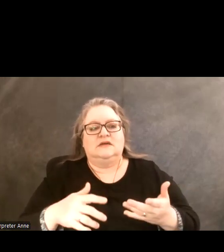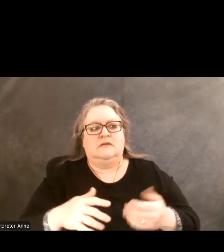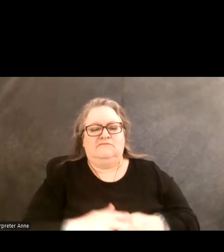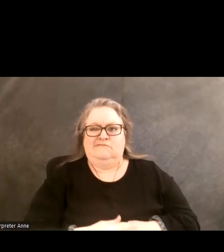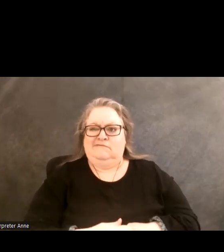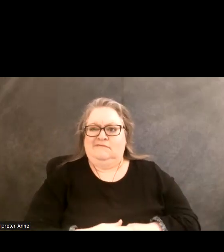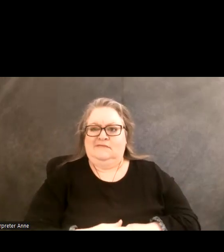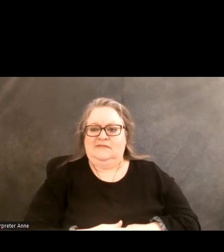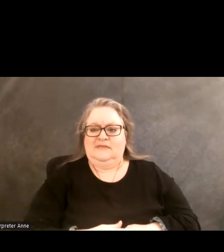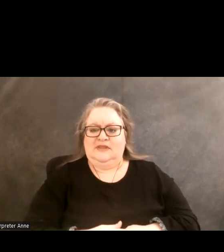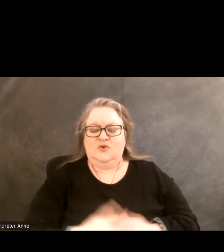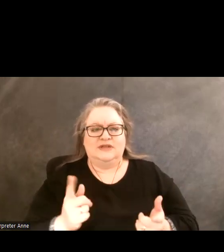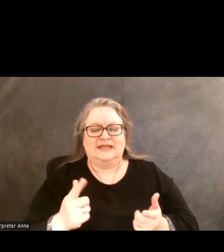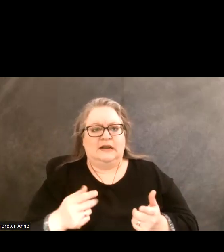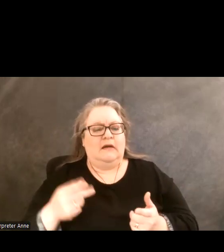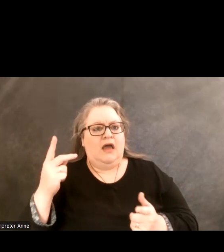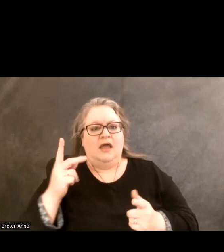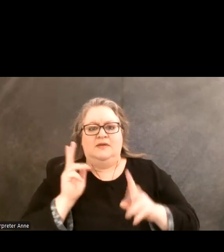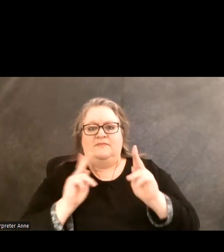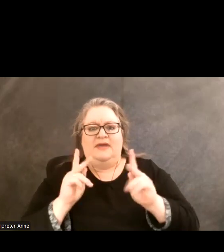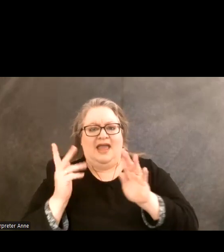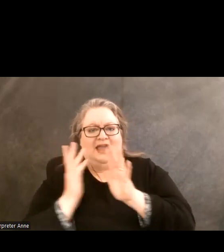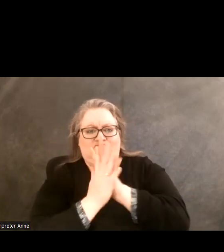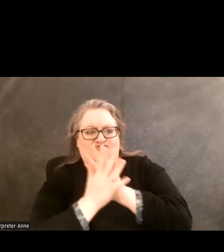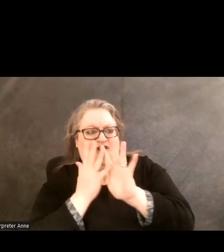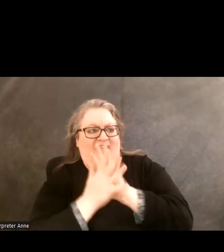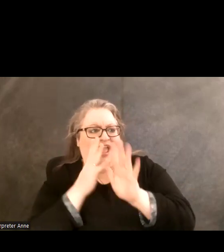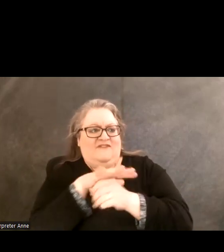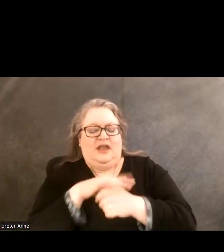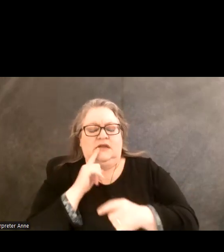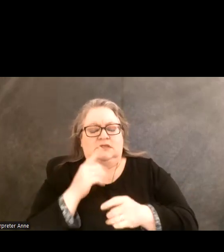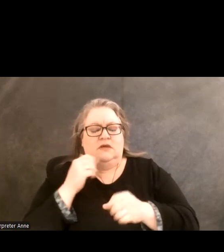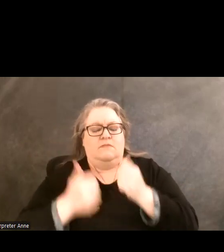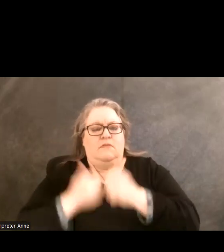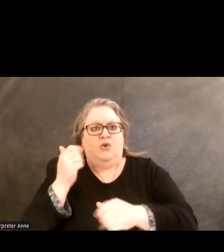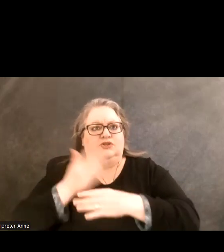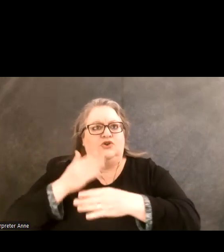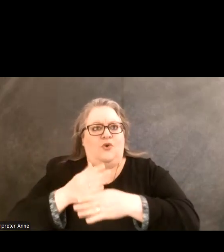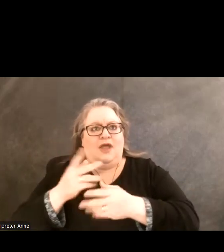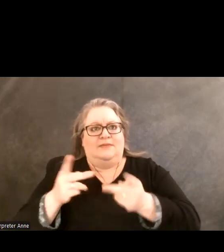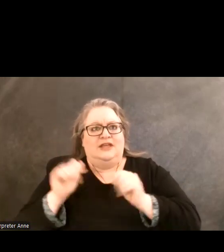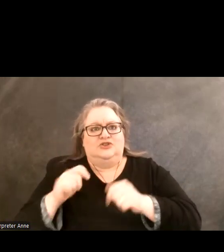high foot traffic area. It was probably the most annoying place you could someone with a wheelchair. It was pretty much